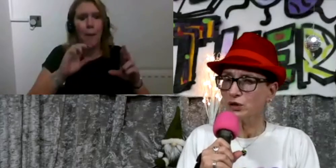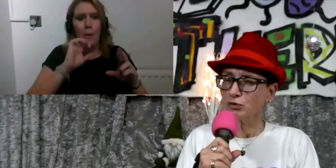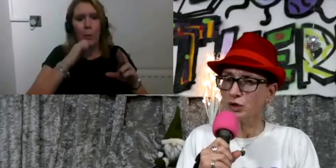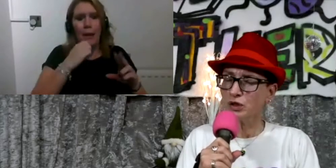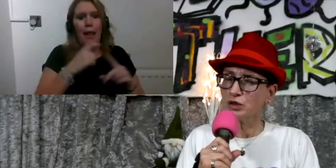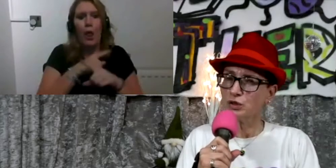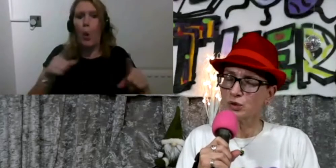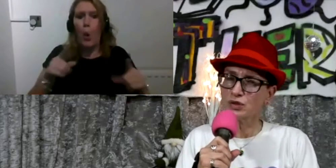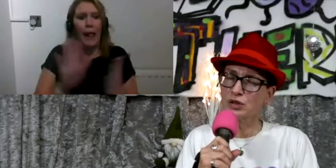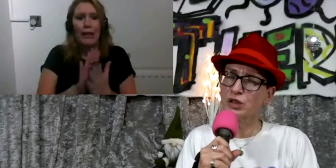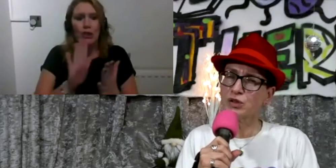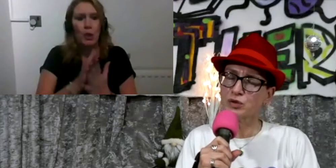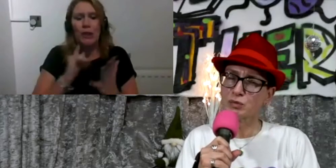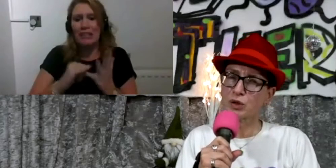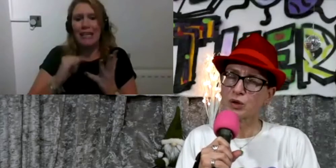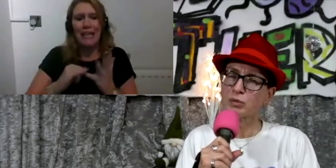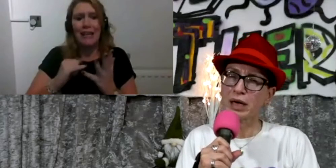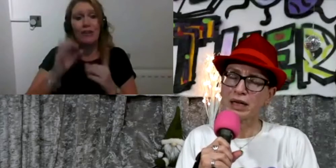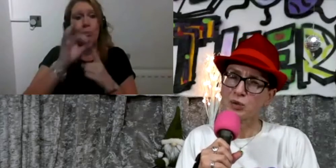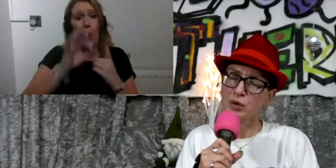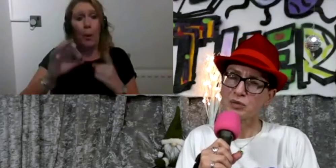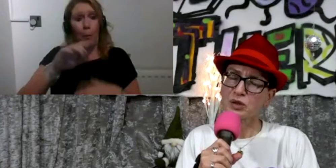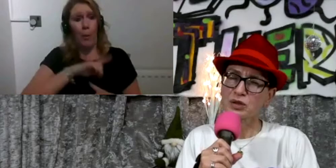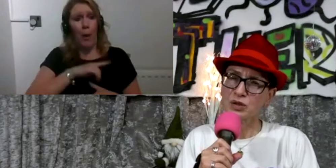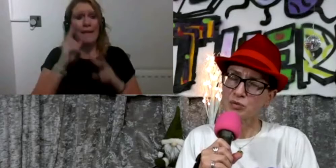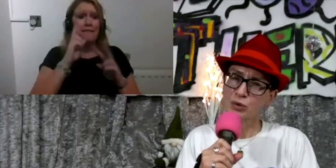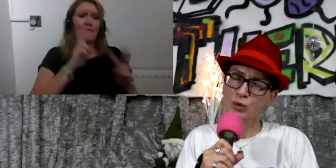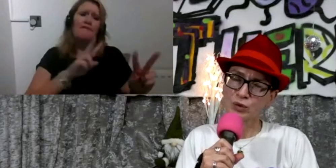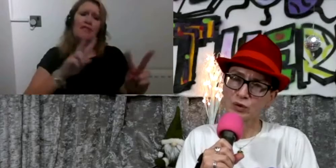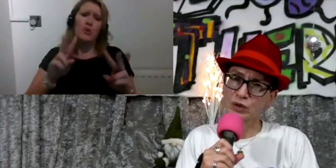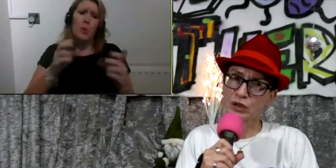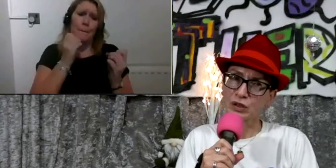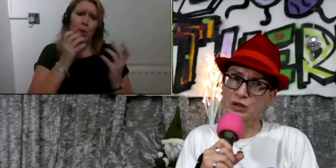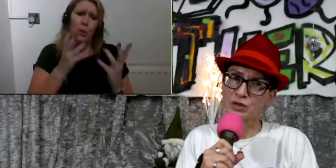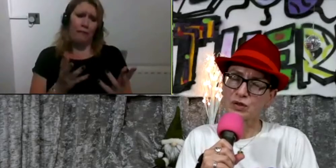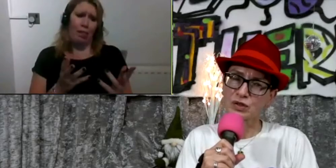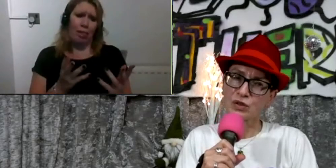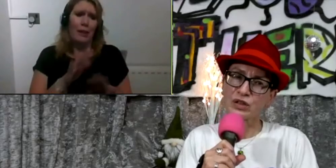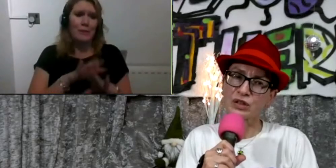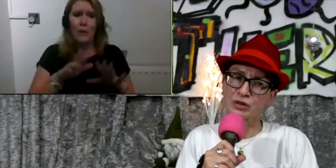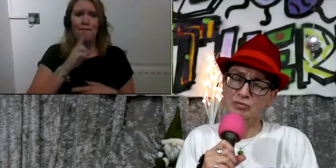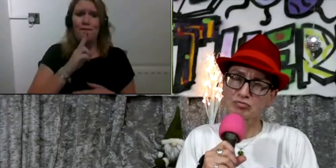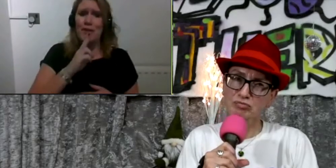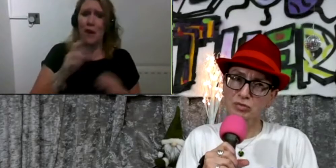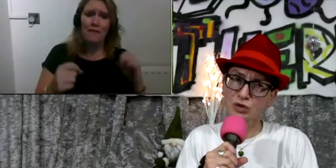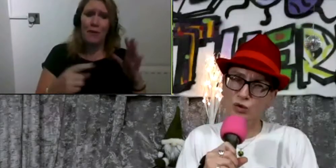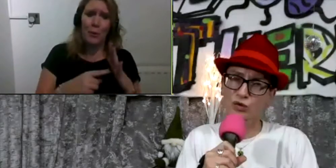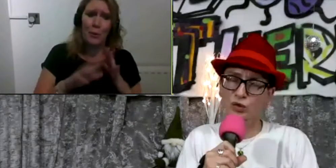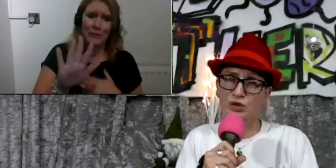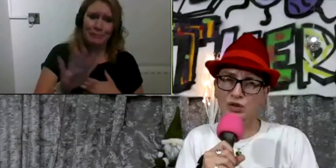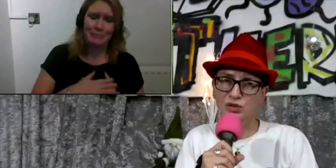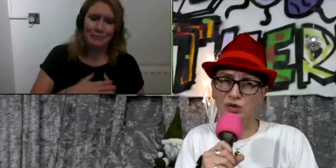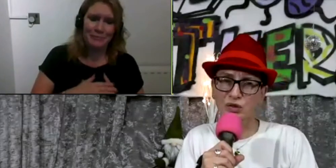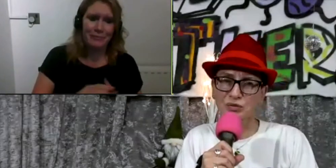going to really enjoy Sahera's poem any way because the important thing is the sign not the voice over.